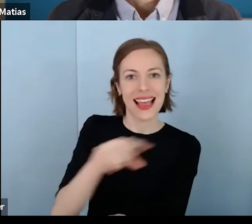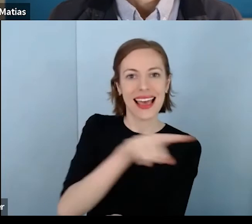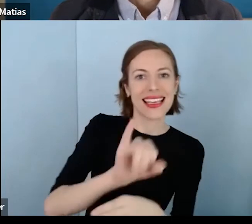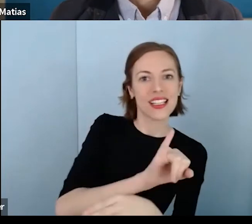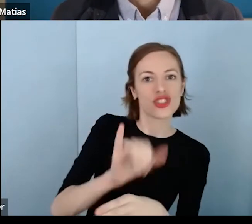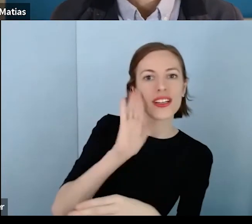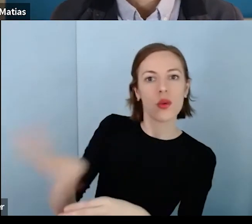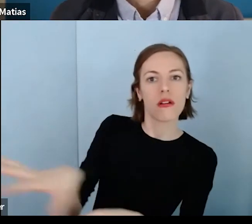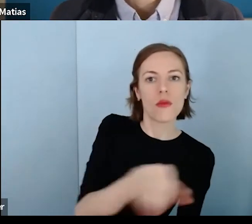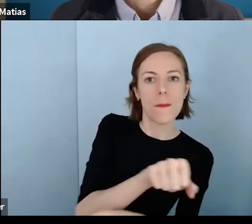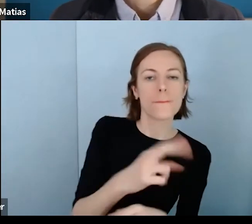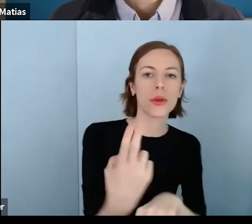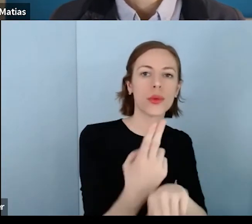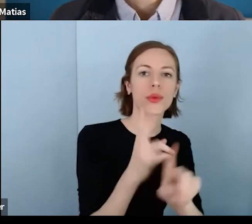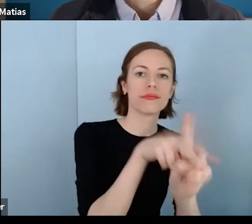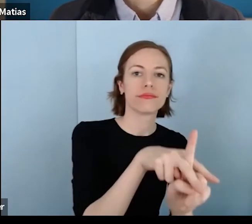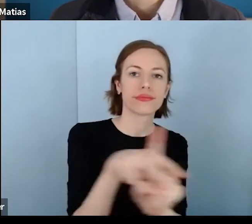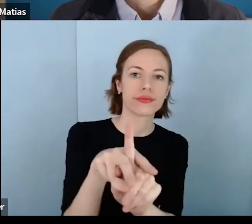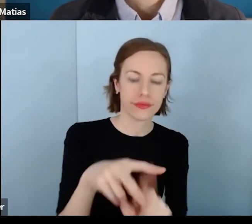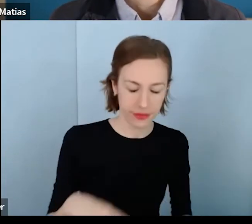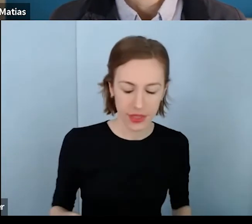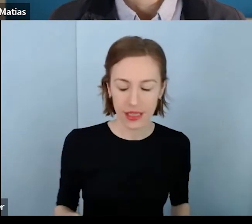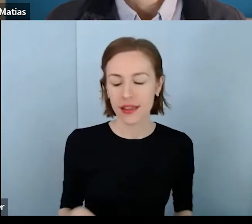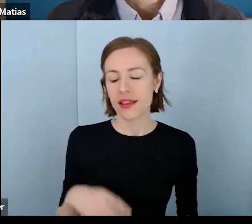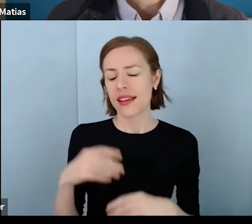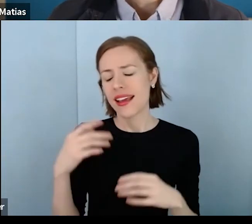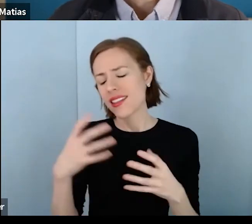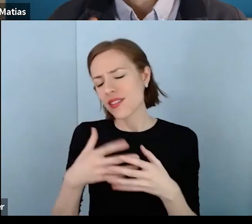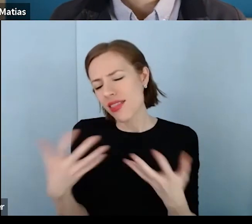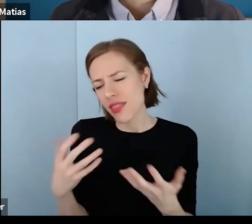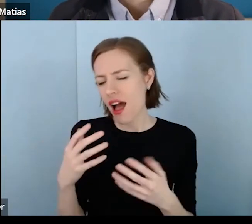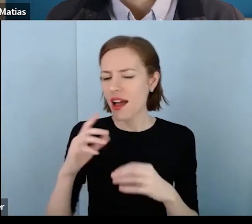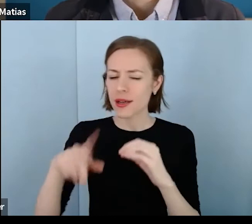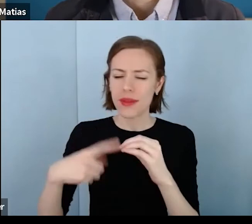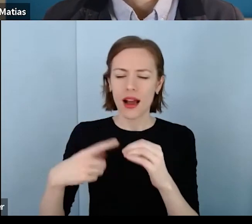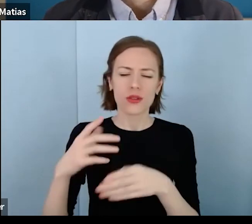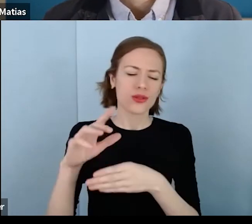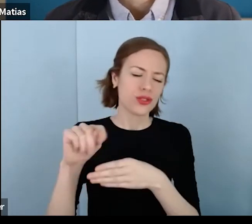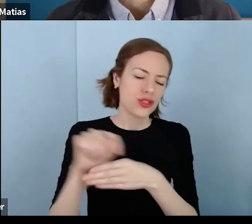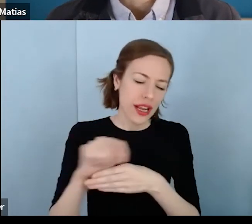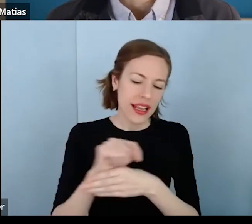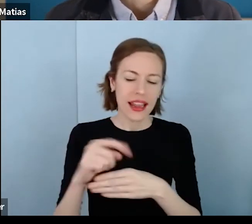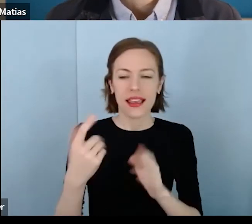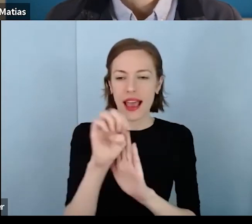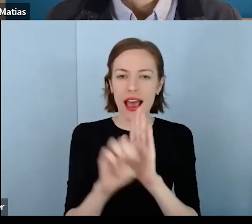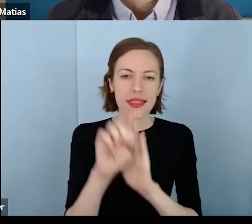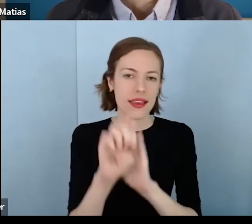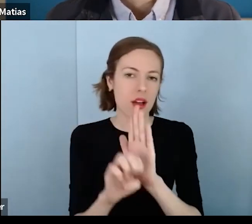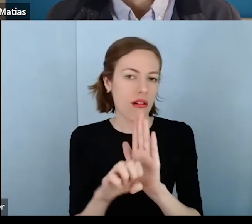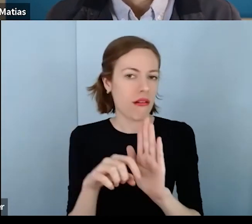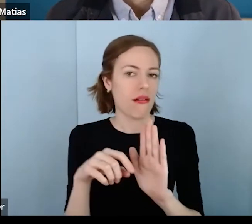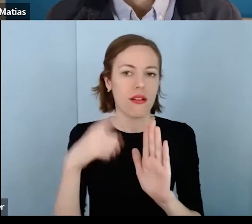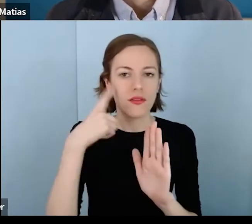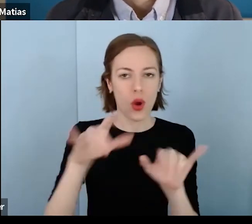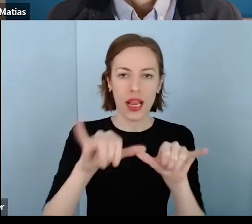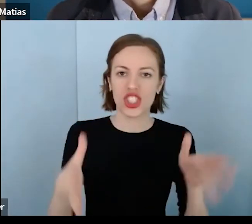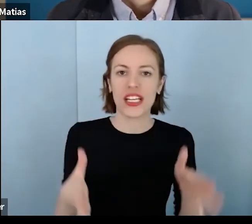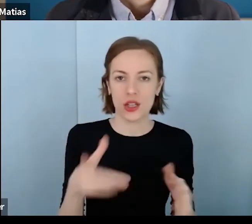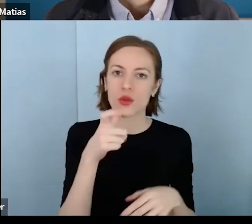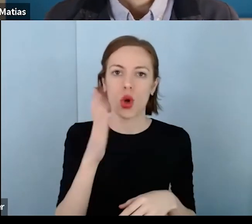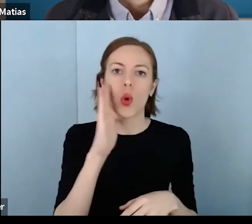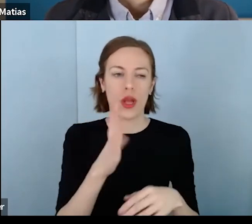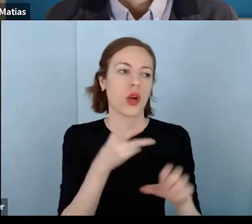education initiatives that can train like ethical engineers to go into corporations. When thinking about that.